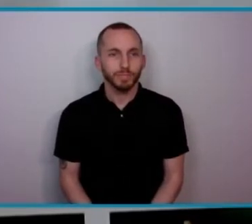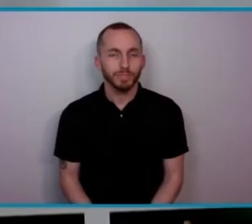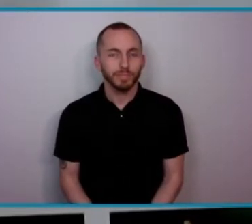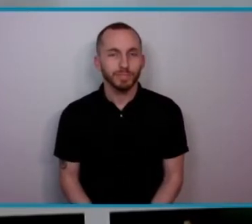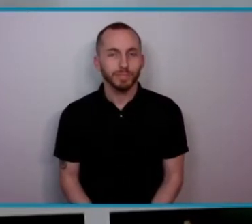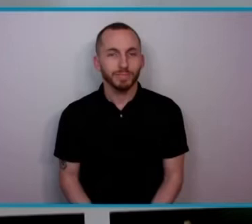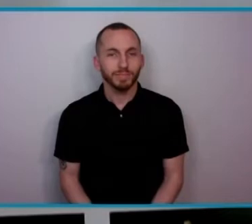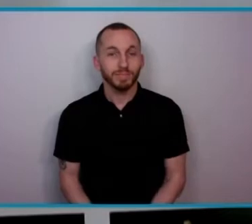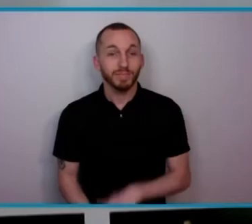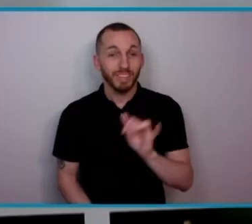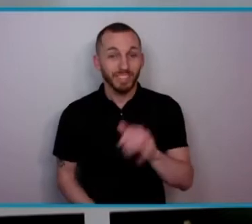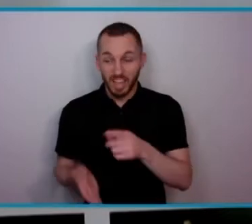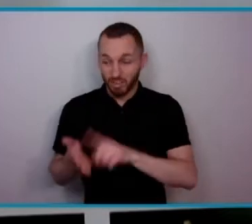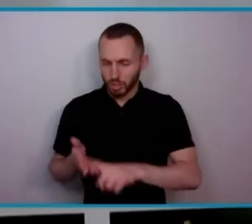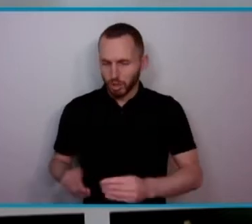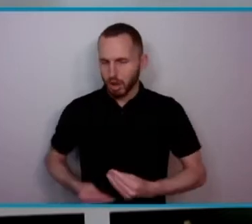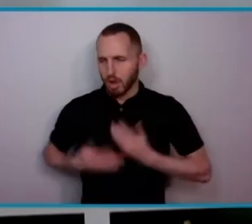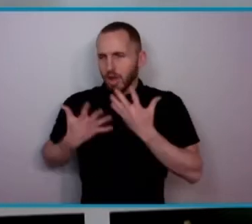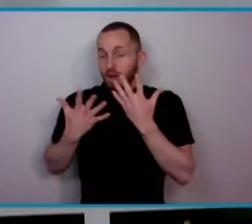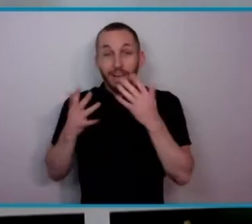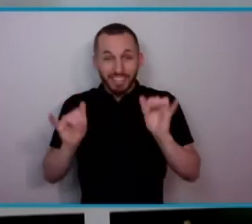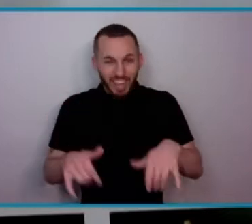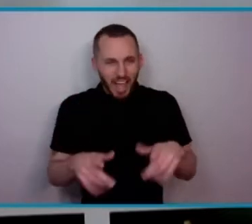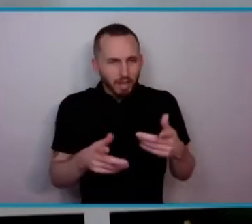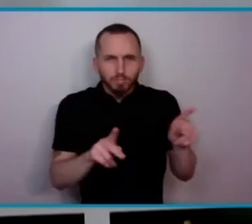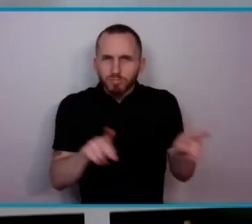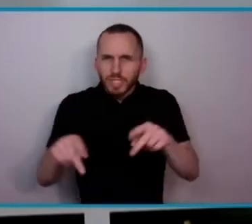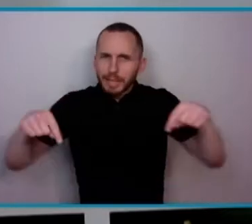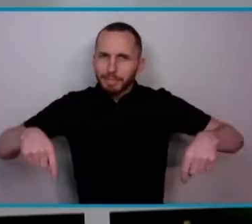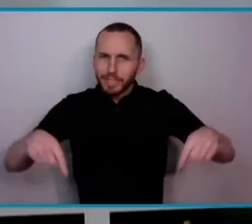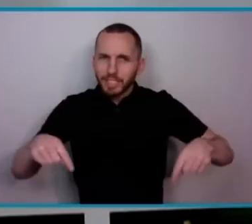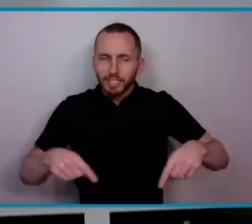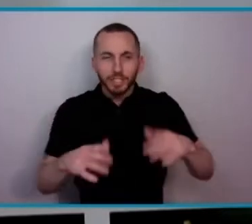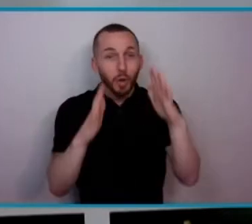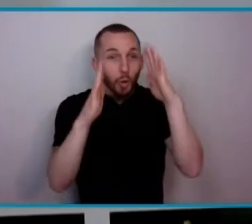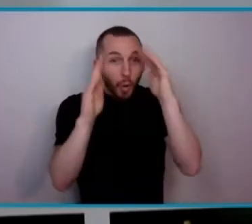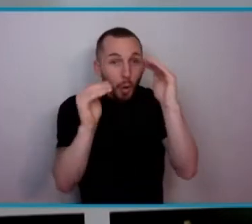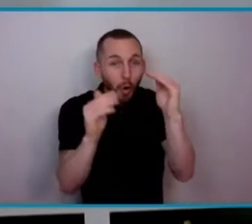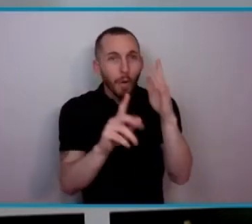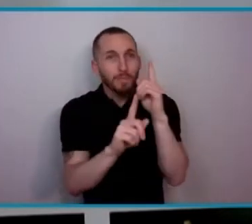aspirational here as well, but hopefully we'll reach a point in the future where music